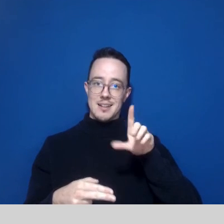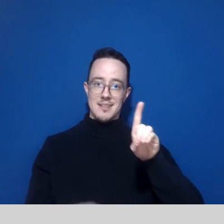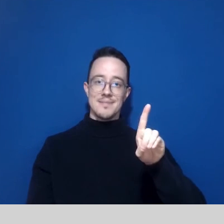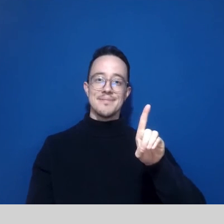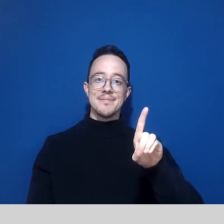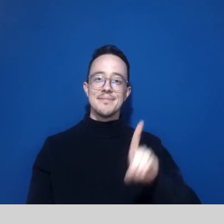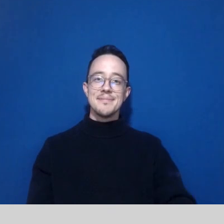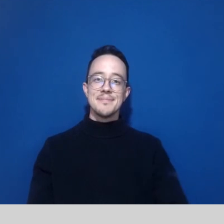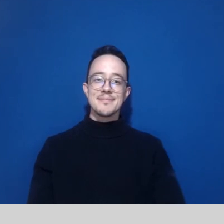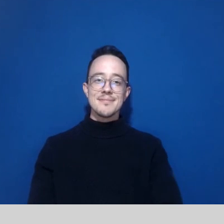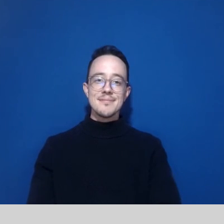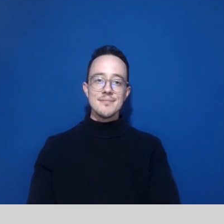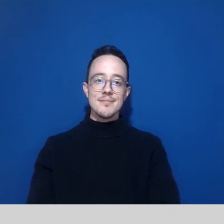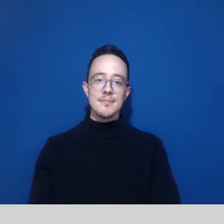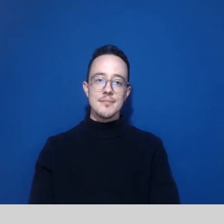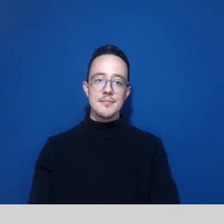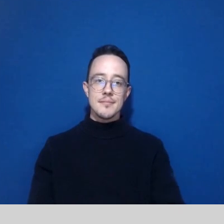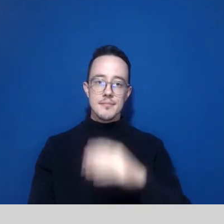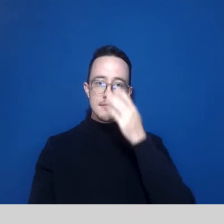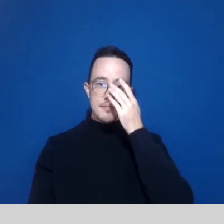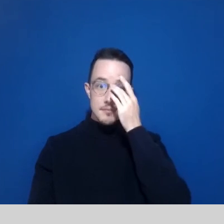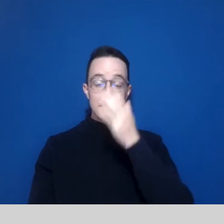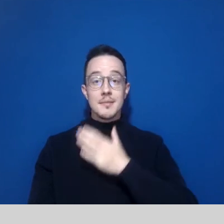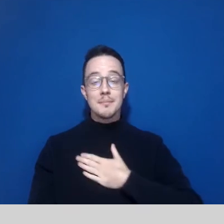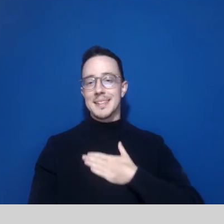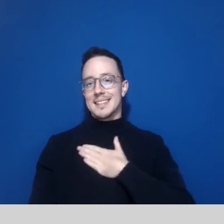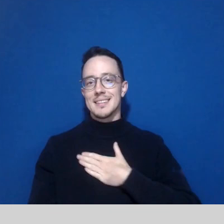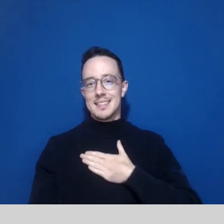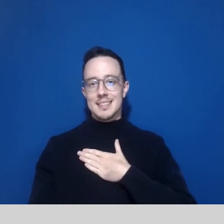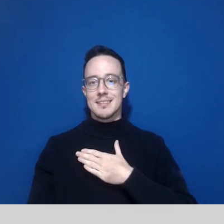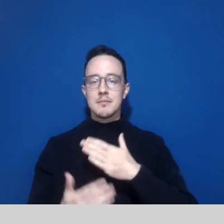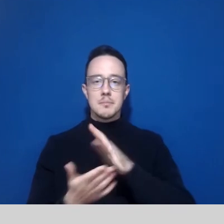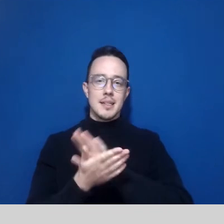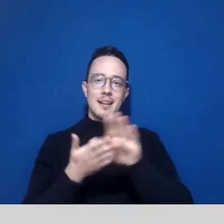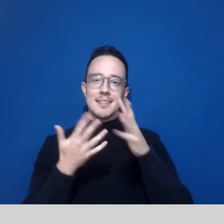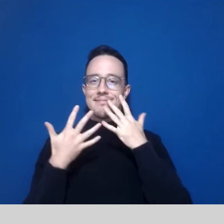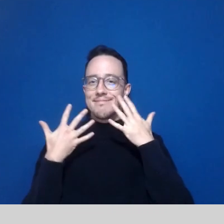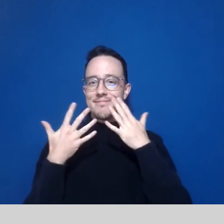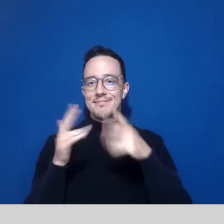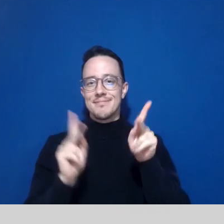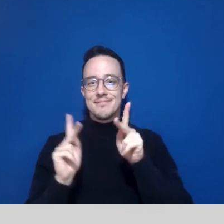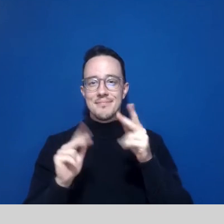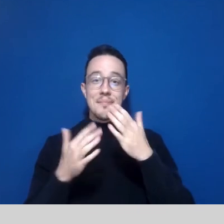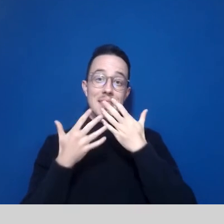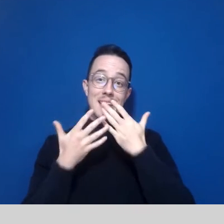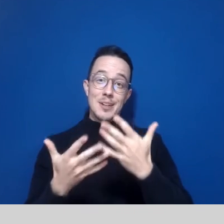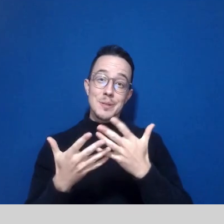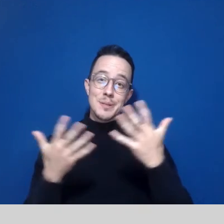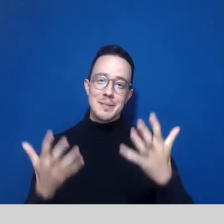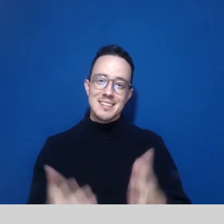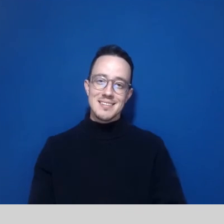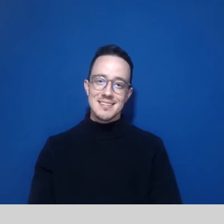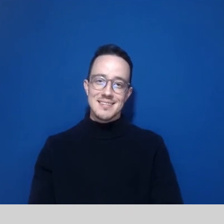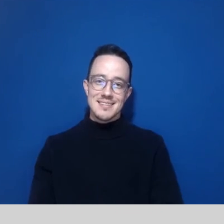because your name is invalid is too long for Twitter. Again, we have a limit on the Lang and please be nice. Thank you very much.